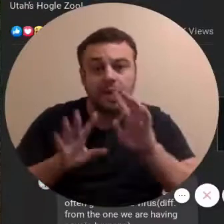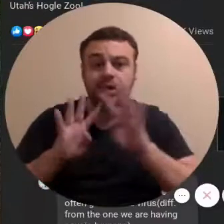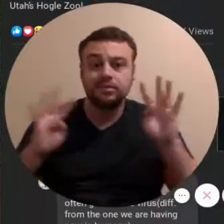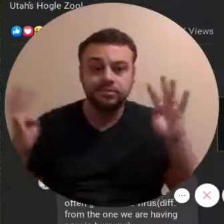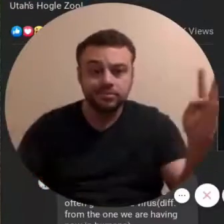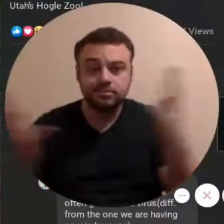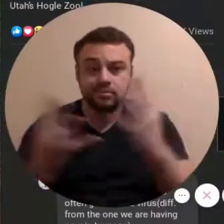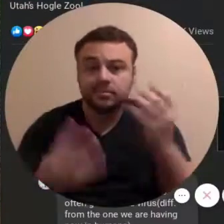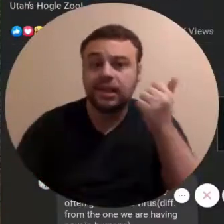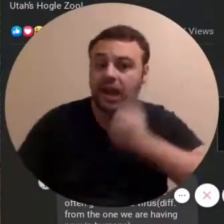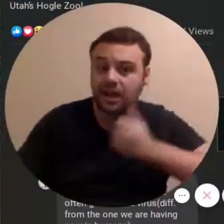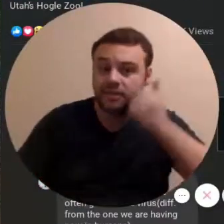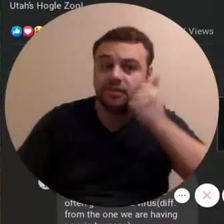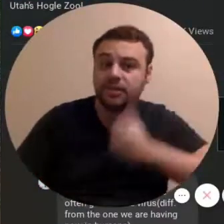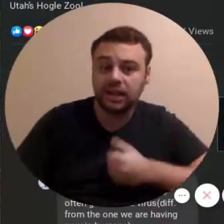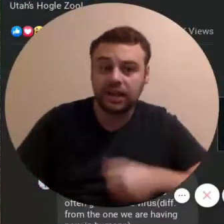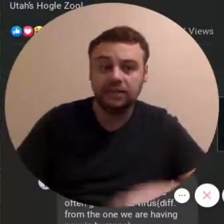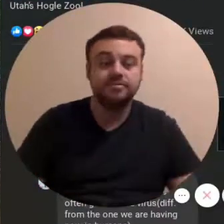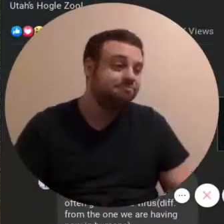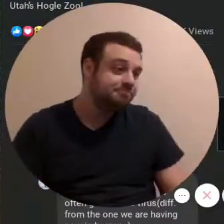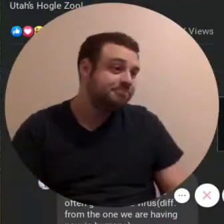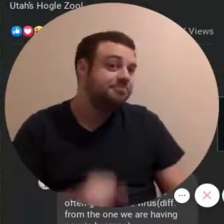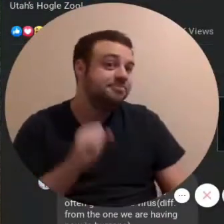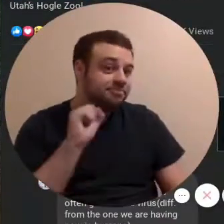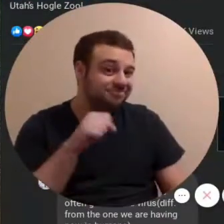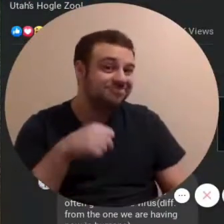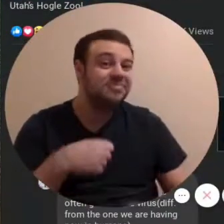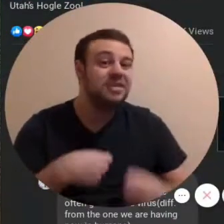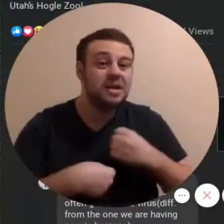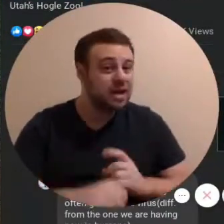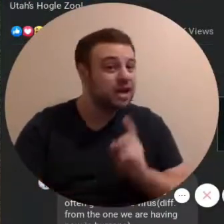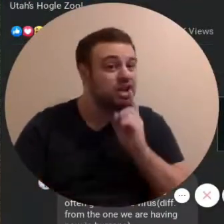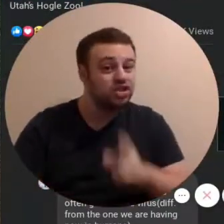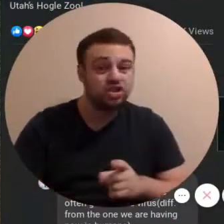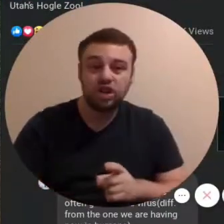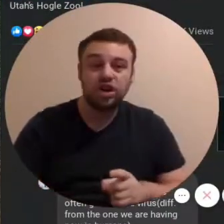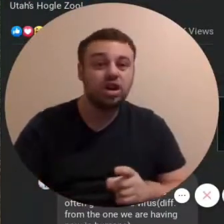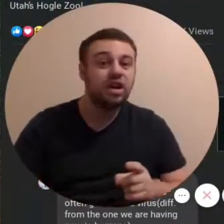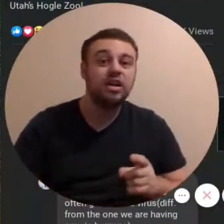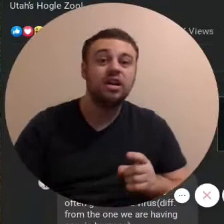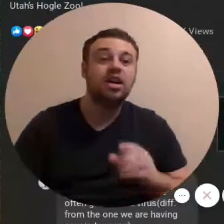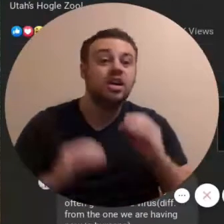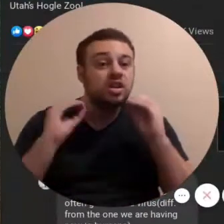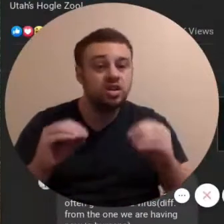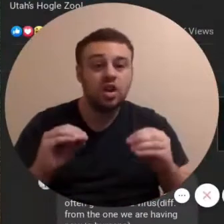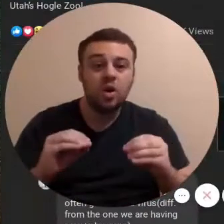I watch the tree growth, making sure there's no new limbs or branches they can climb onto to also escape.